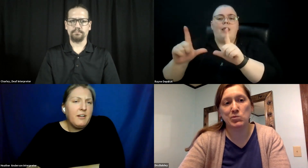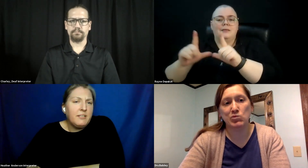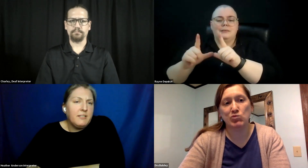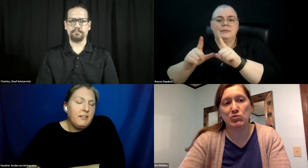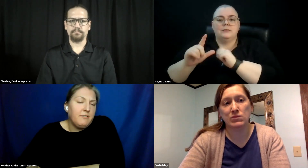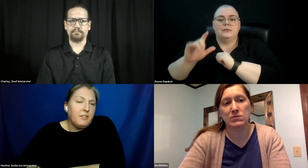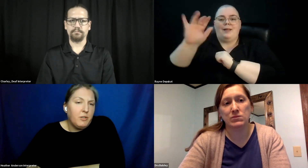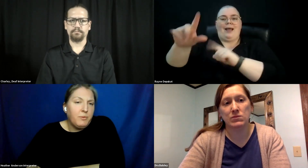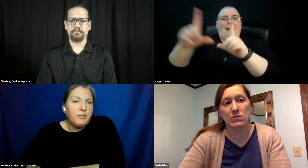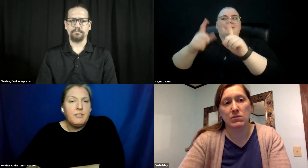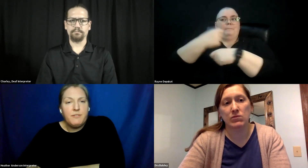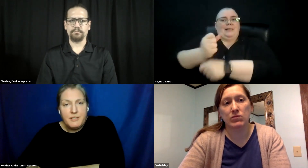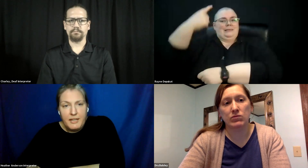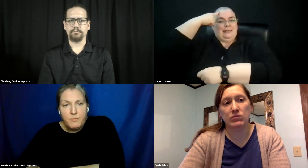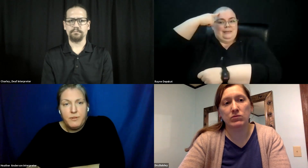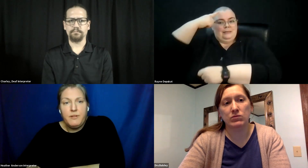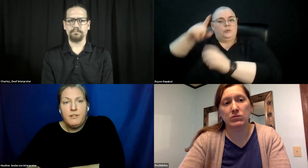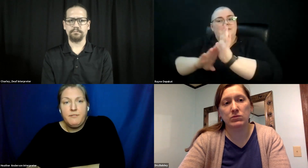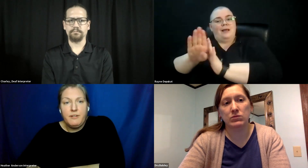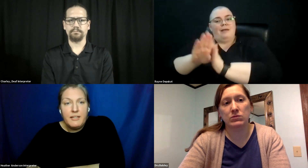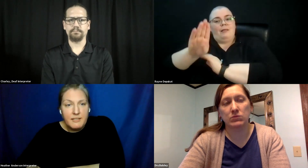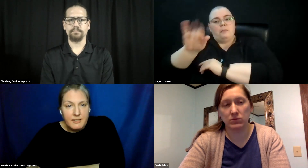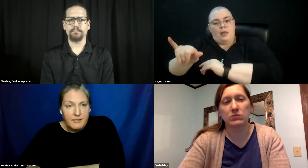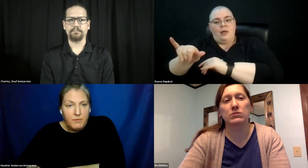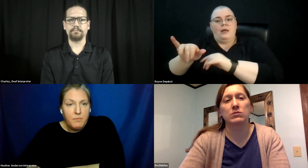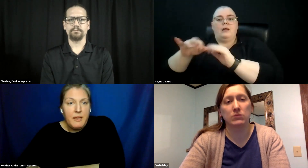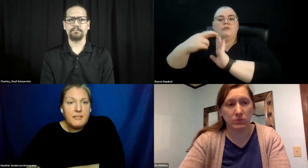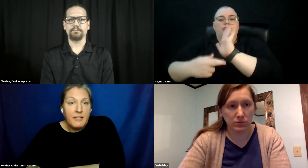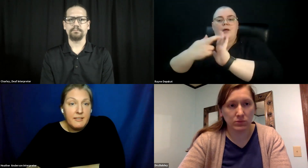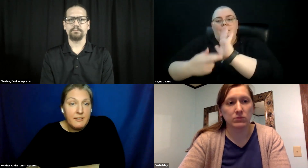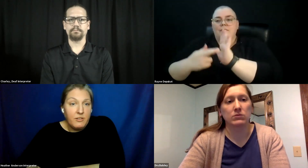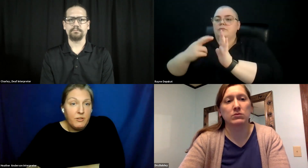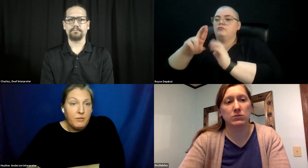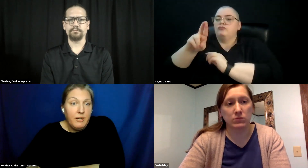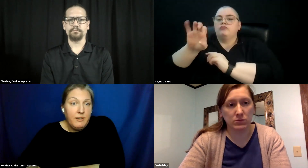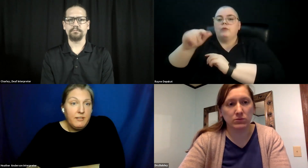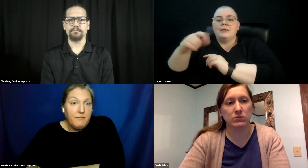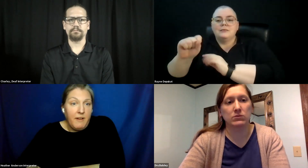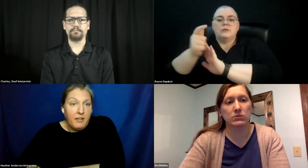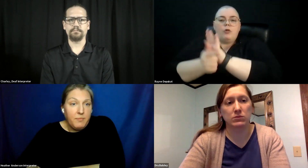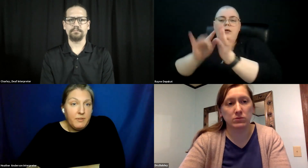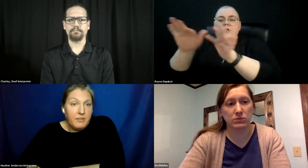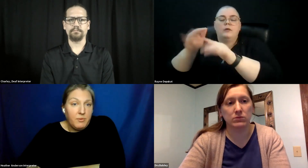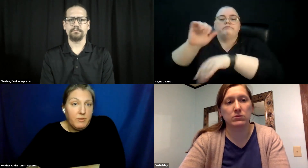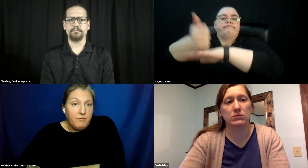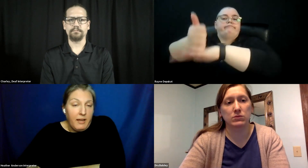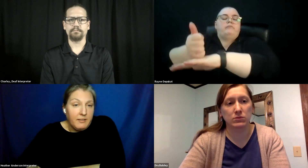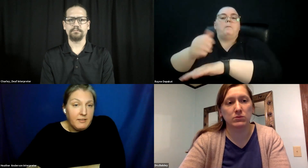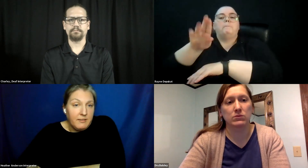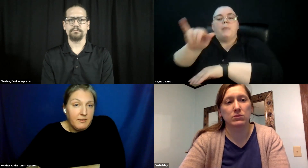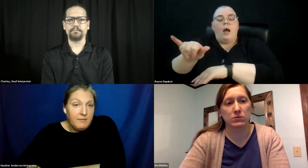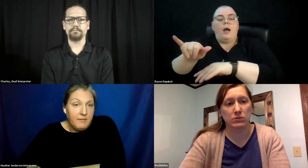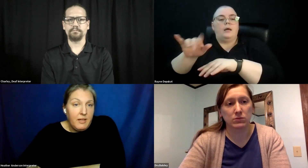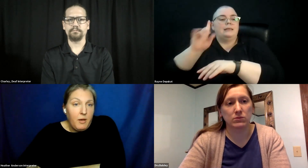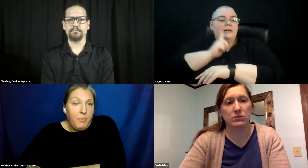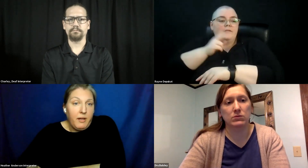I mean, yeah, there are different interpreters in different states with different licenses and it would make sense to develop some sort of rags.